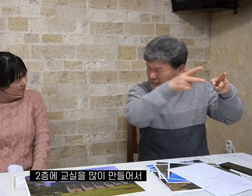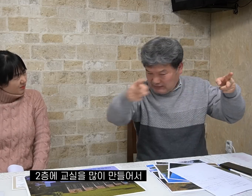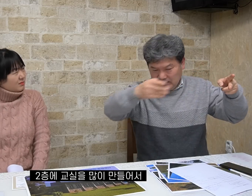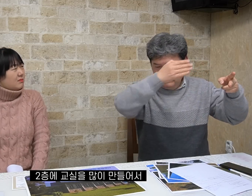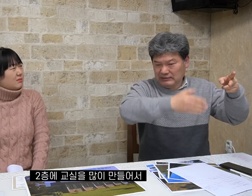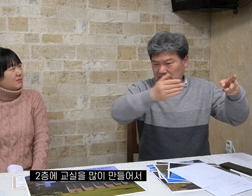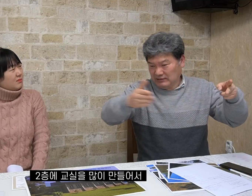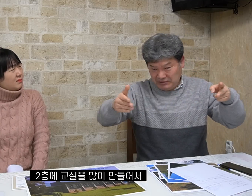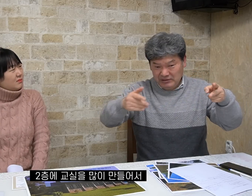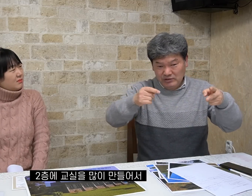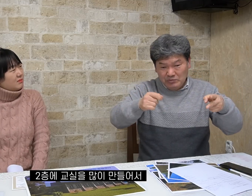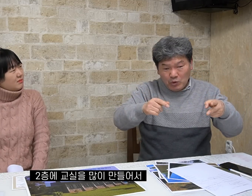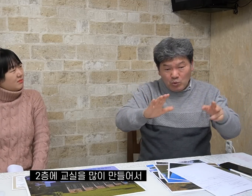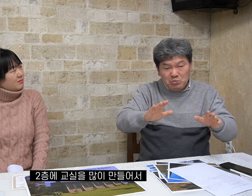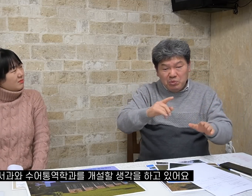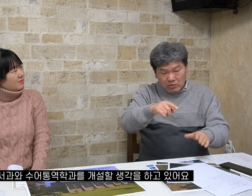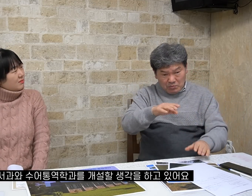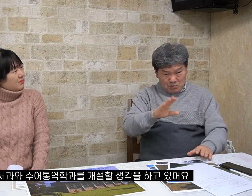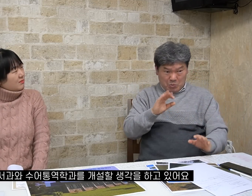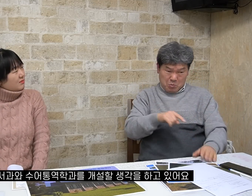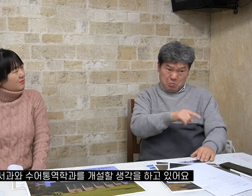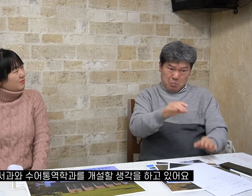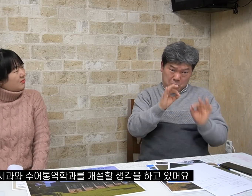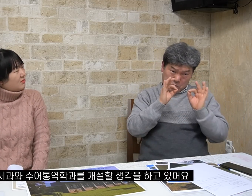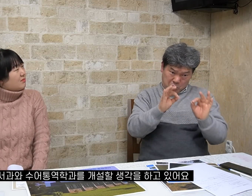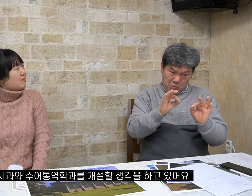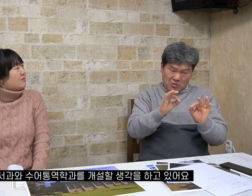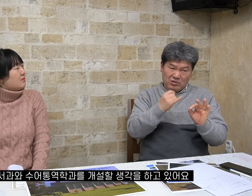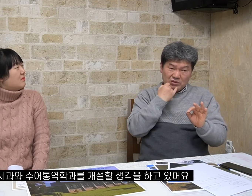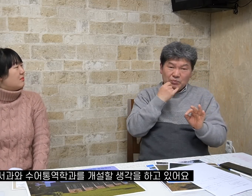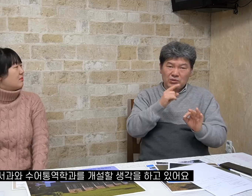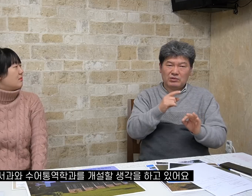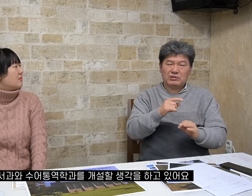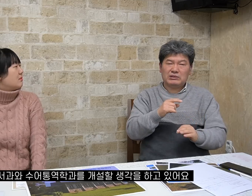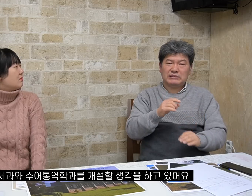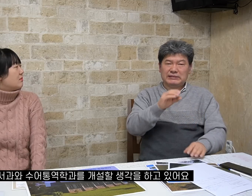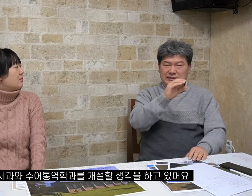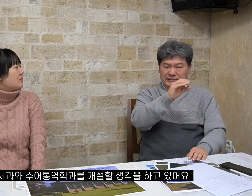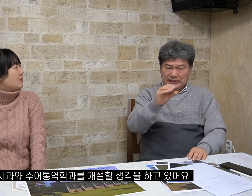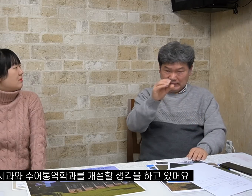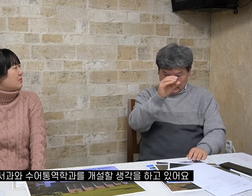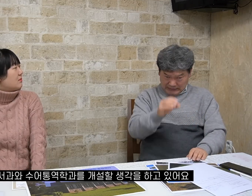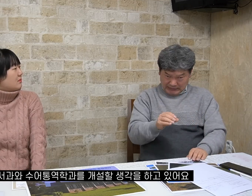and a sign language interpretation department by making more classrooms on the second floor